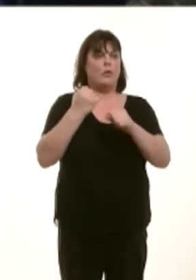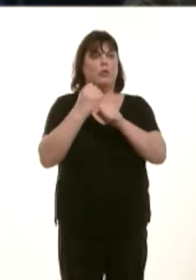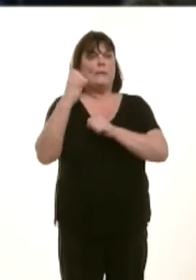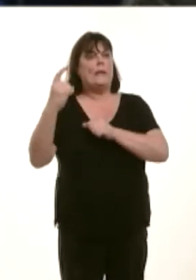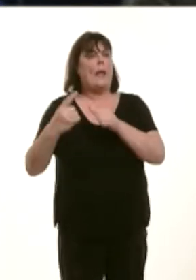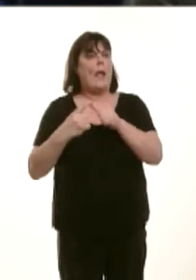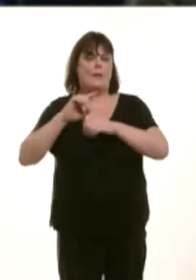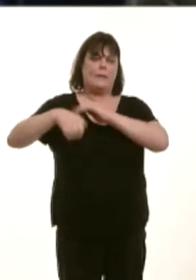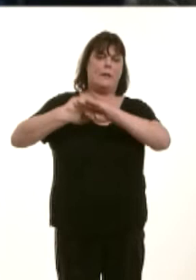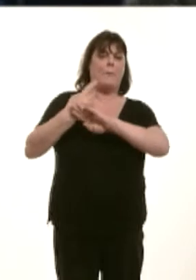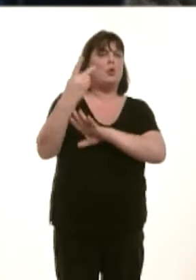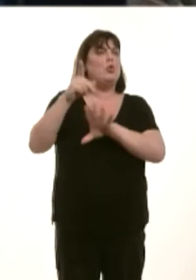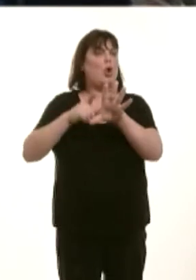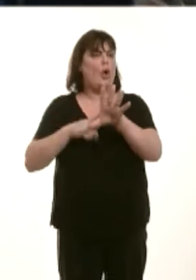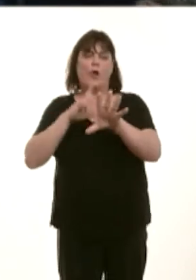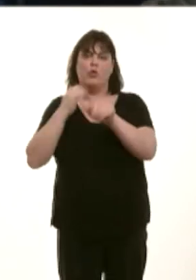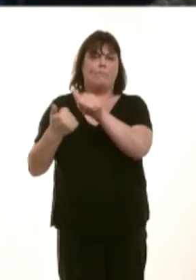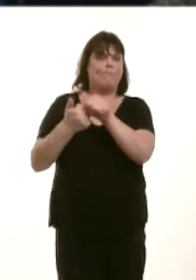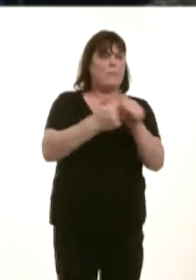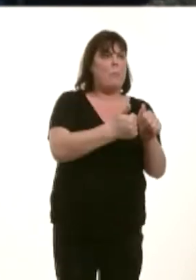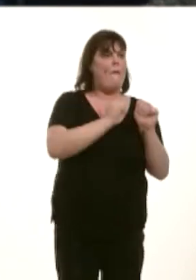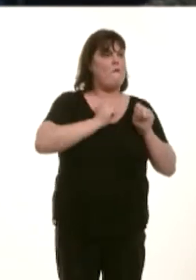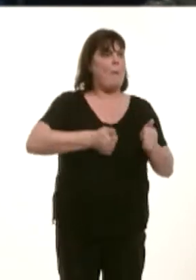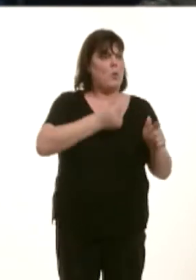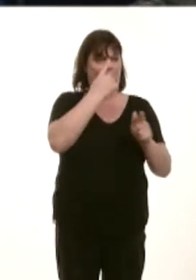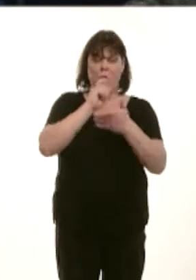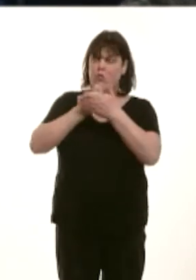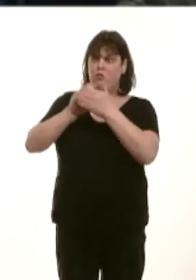So, will you therefore write to the relevant Minister in Westminster, encouraging them